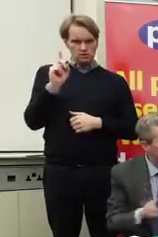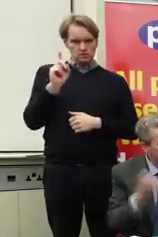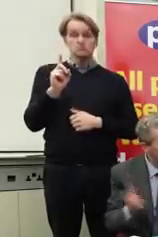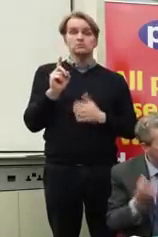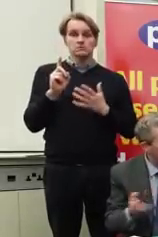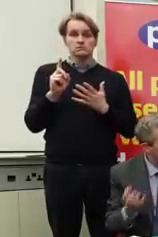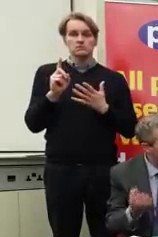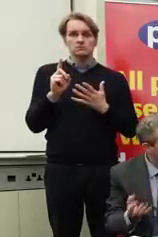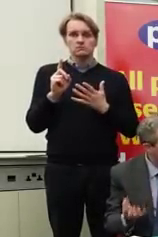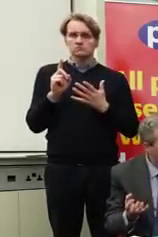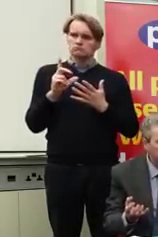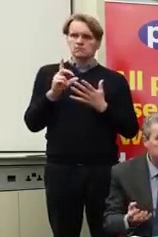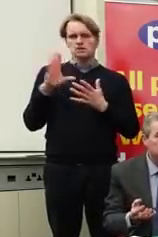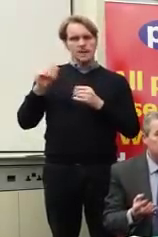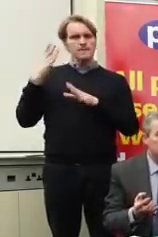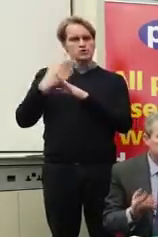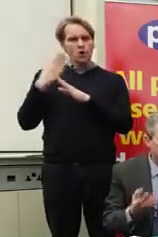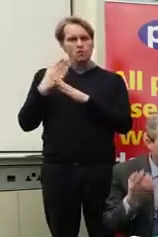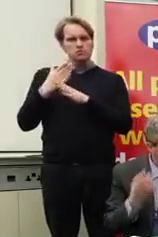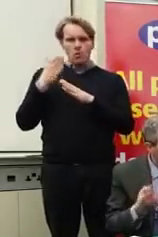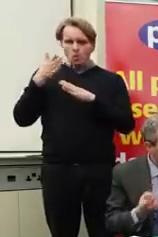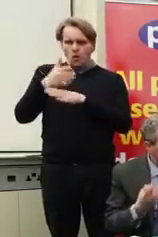market would never create enough work and that's why we've got civil service